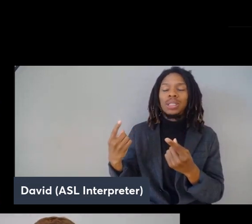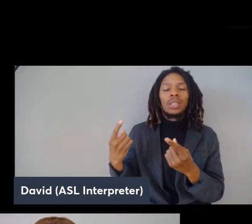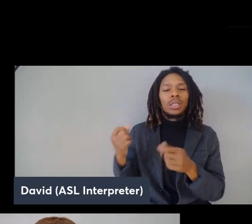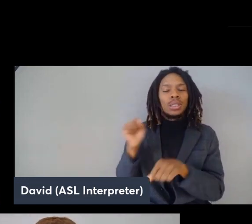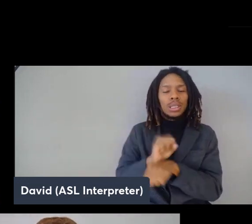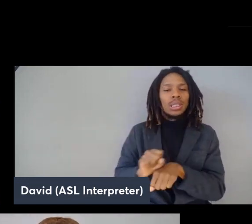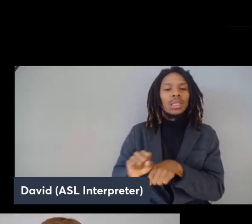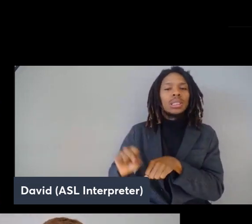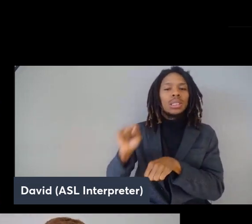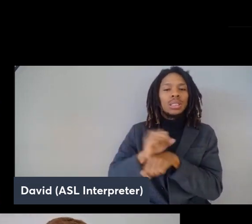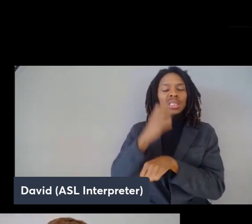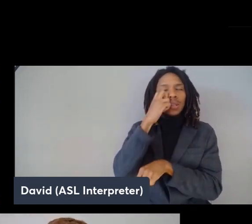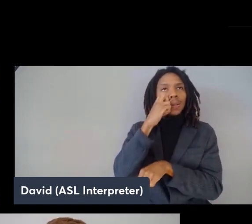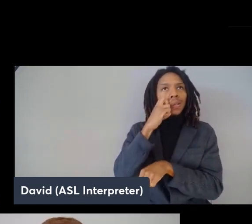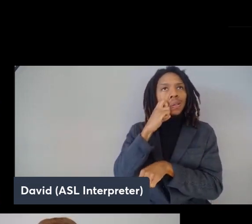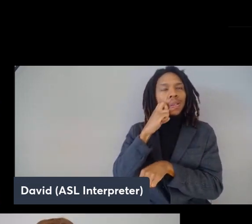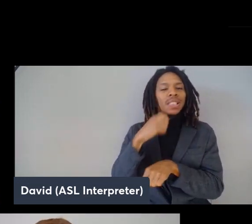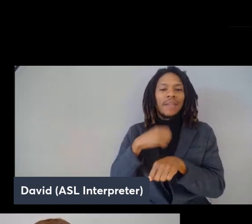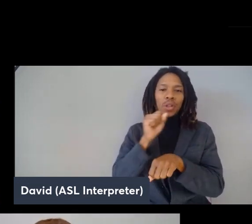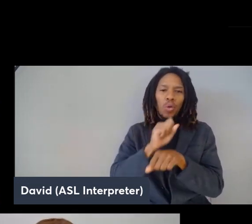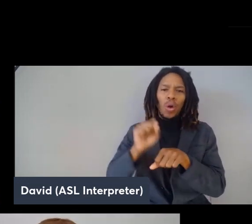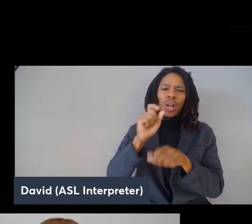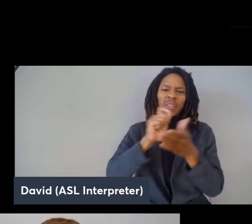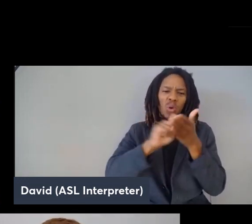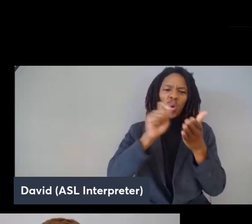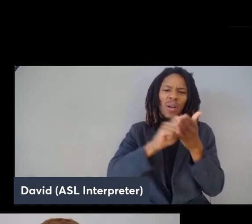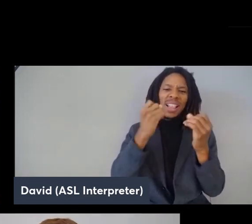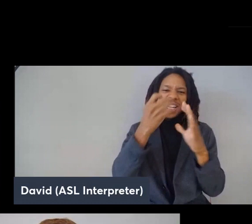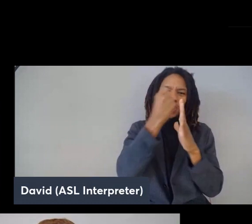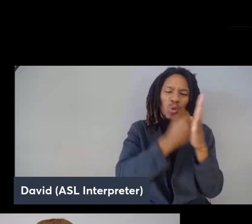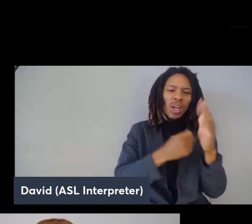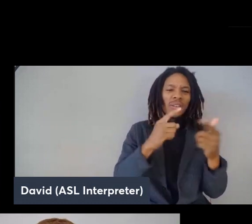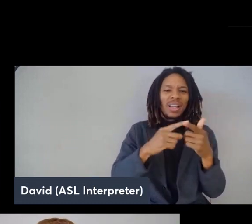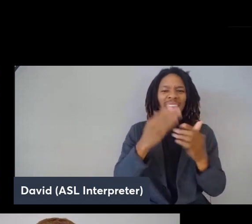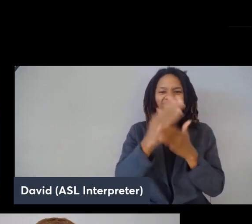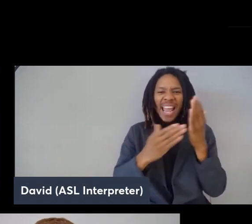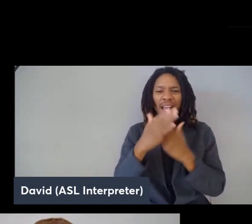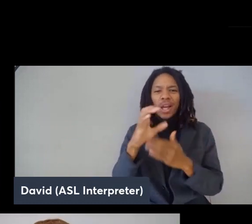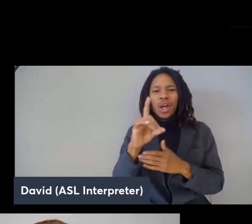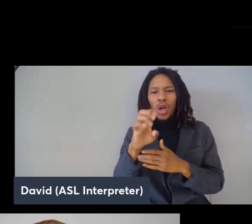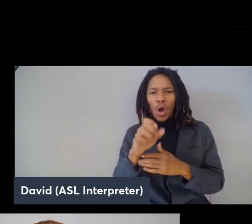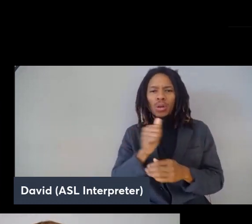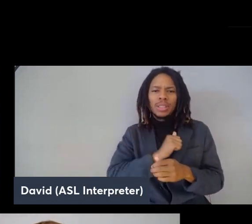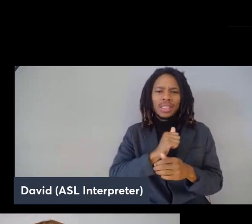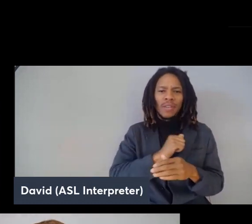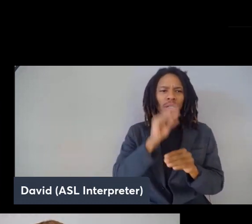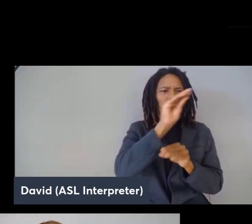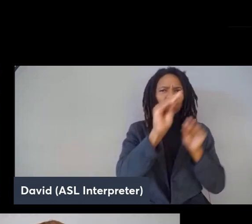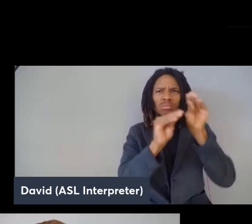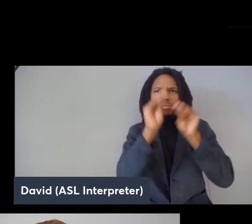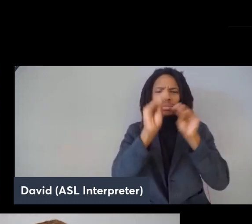You had to write a lot of scripts, a lot of hand-coding to put it together. Part of the innovation we brought to it